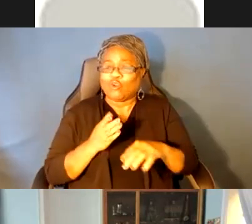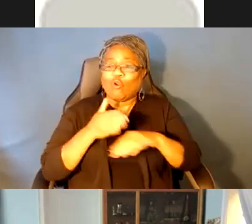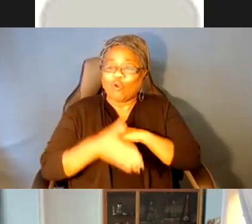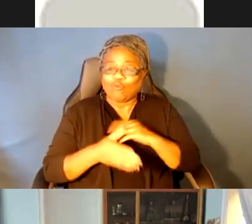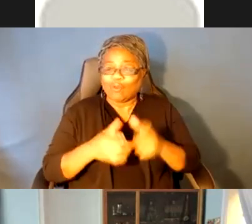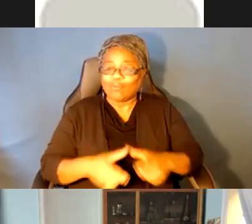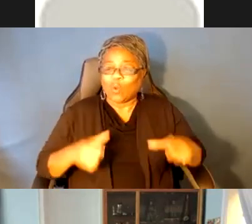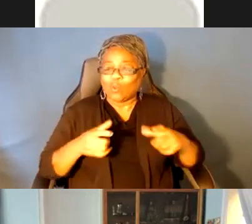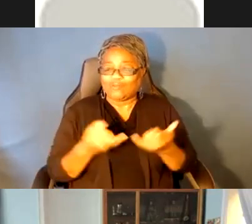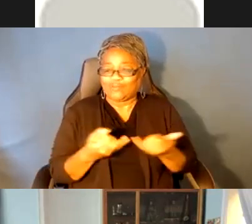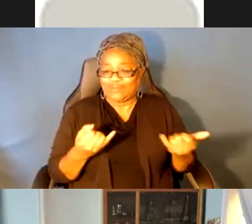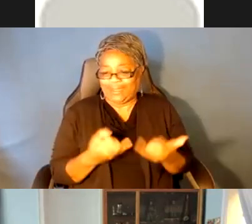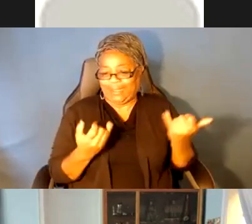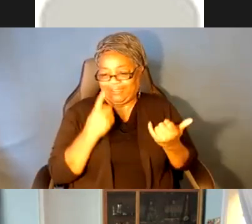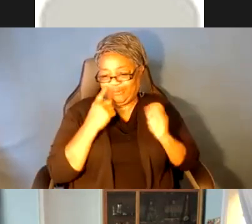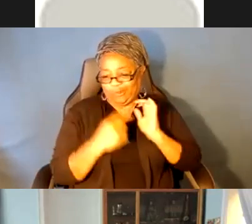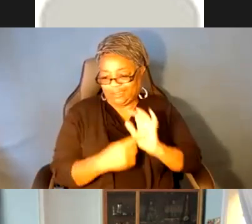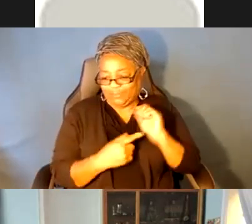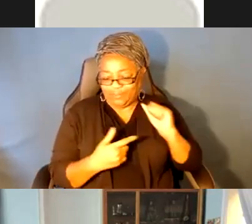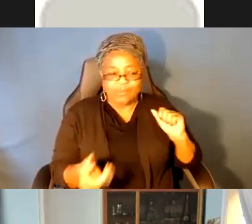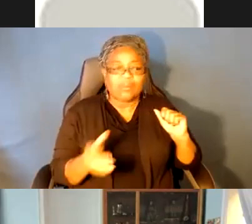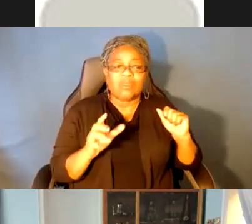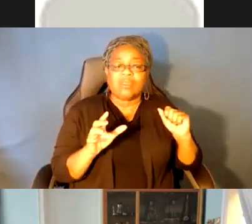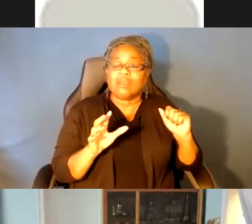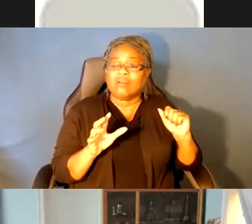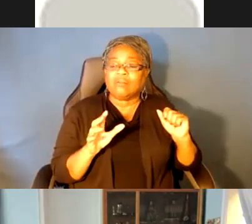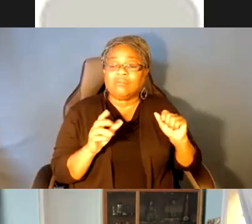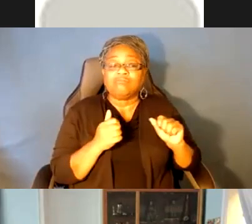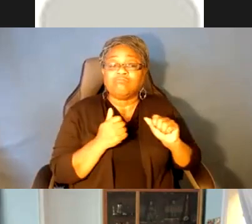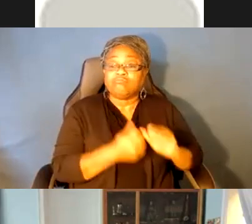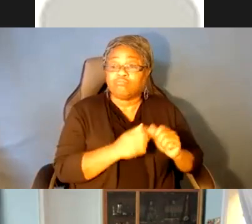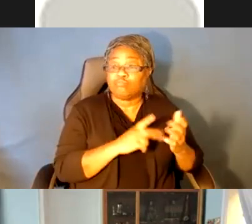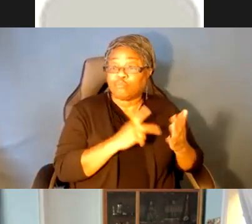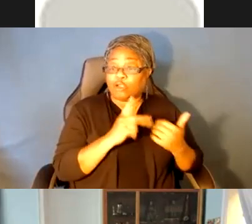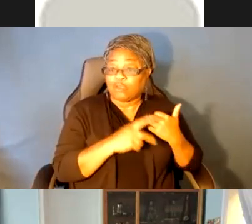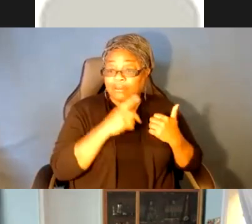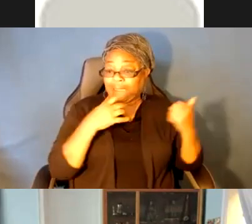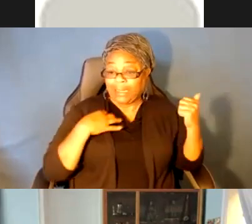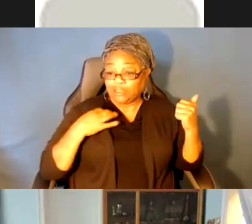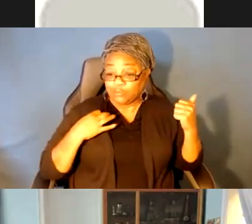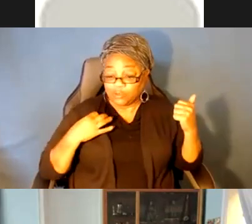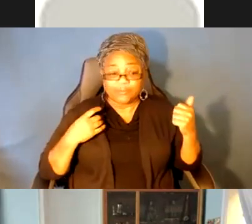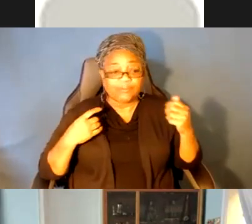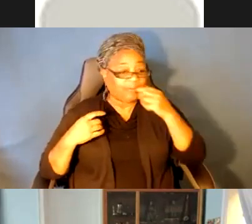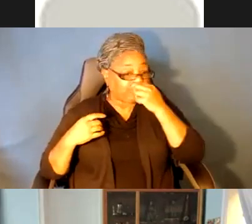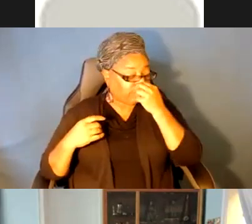So the following projects and expenses are ineligible, projects that are not legally compliant,